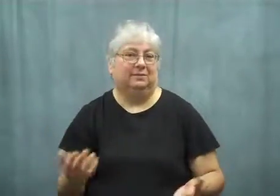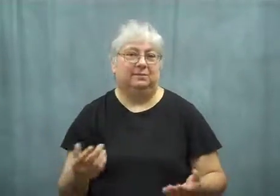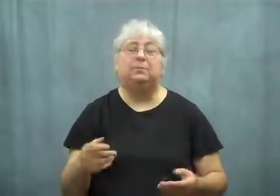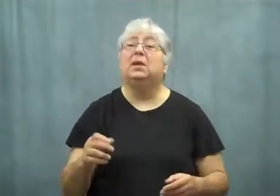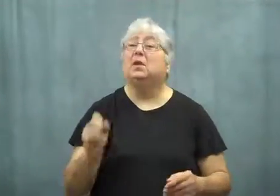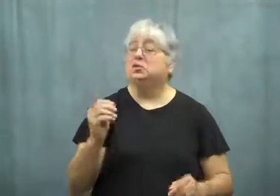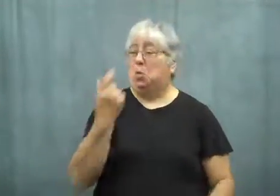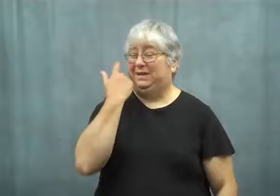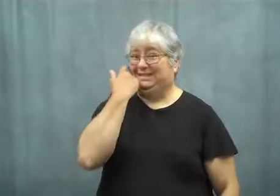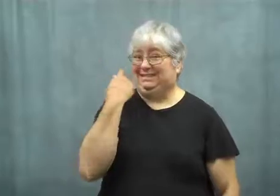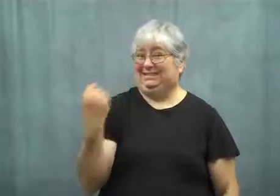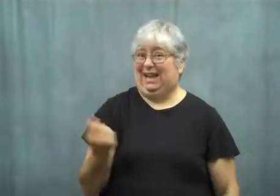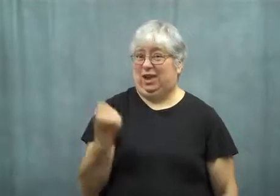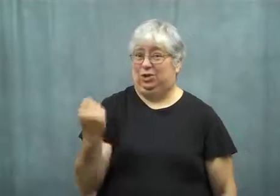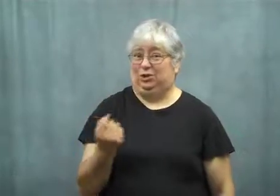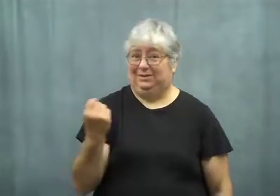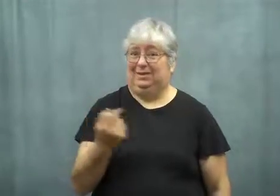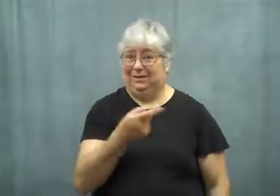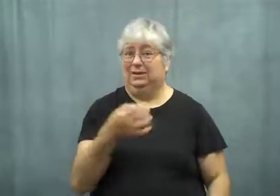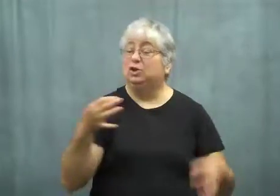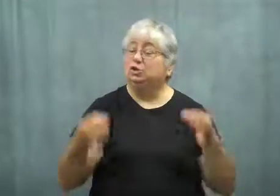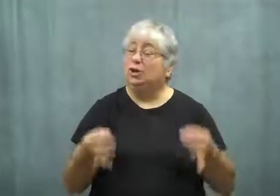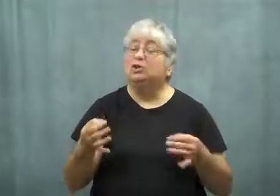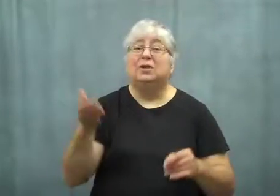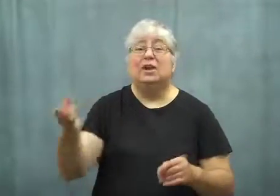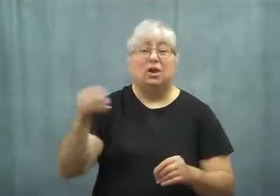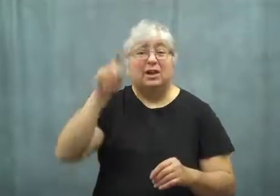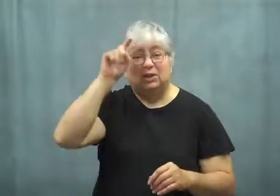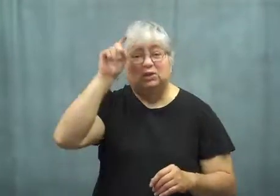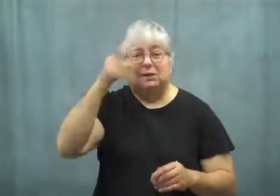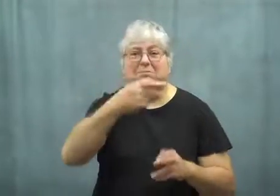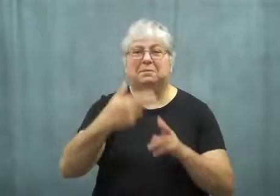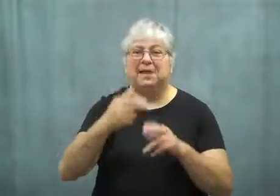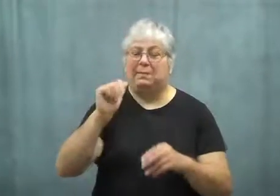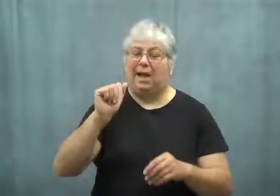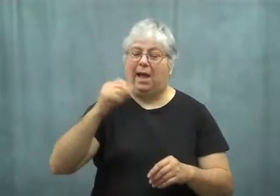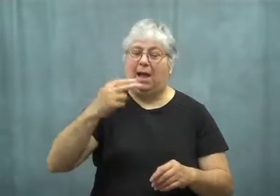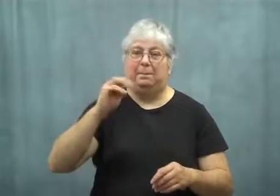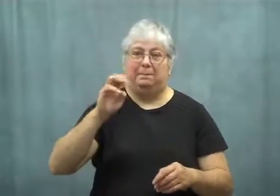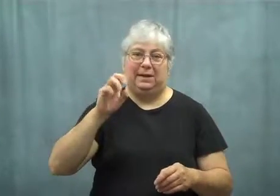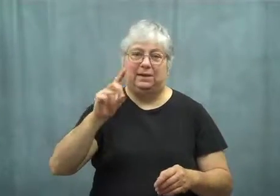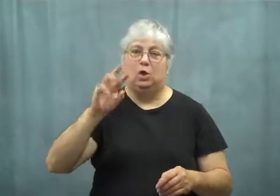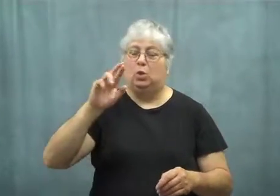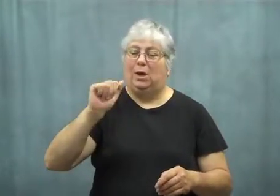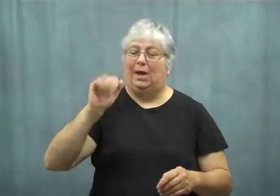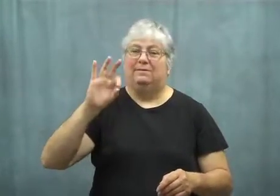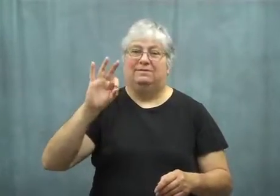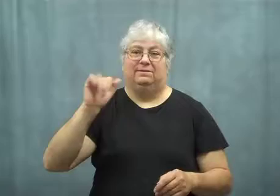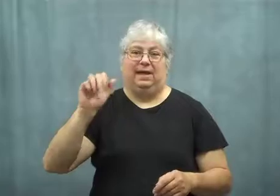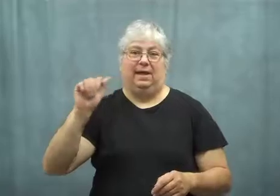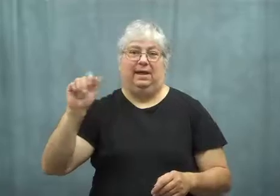This past Saturday, the judge, Ahmed Rafaat,